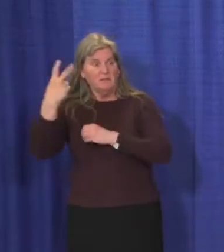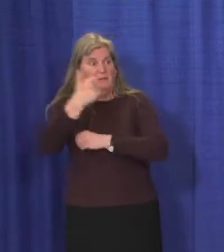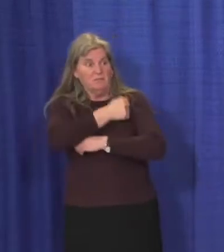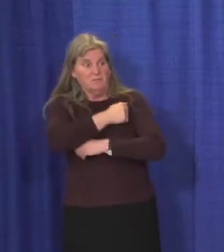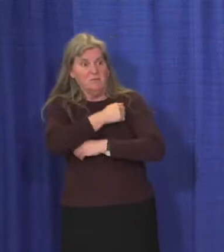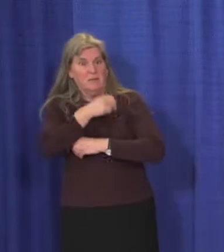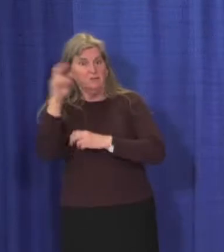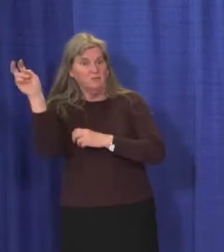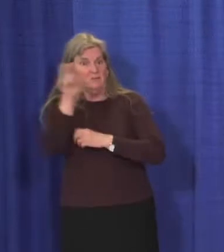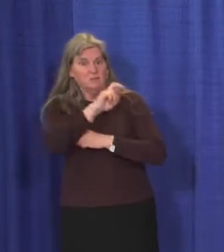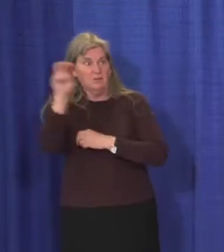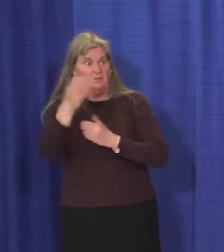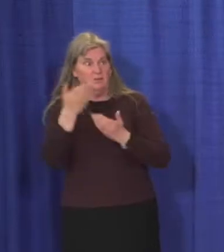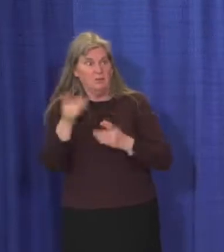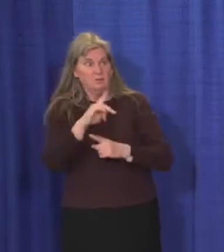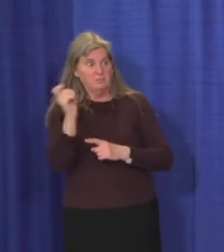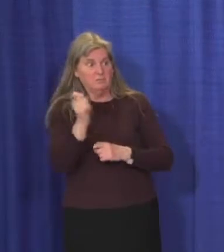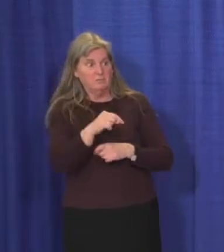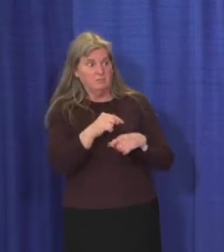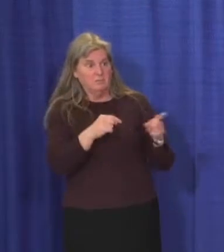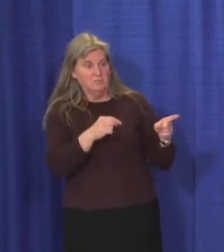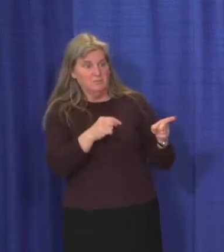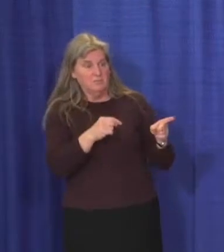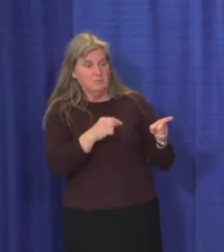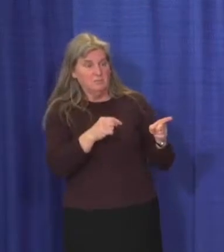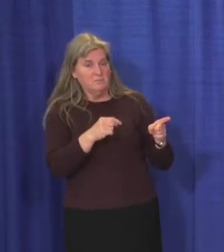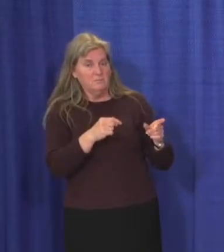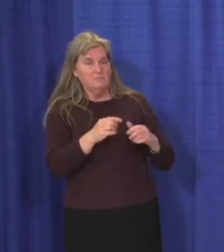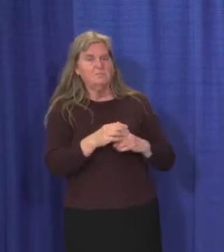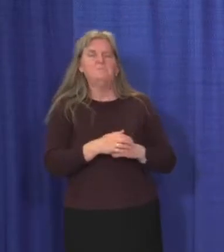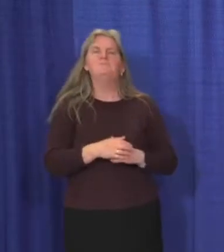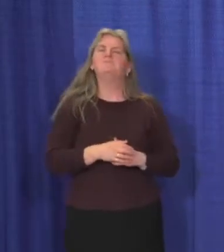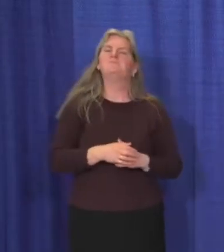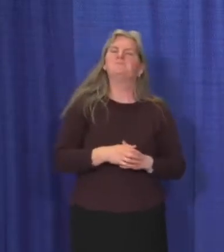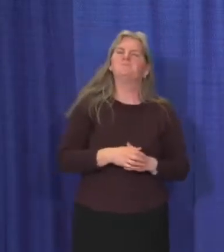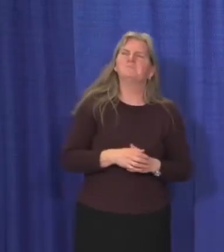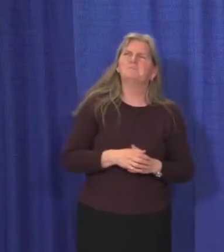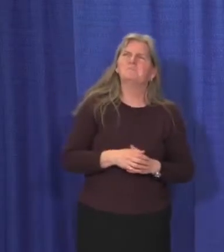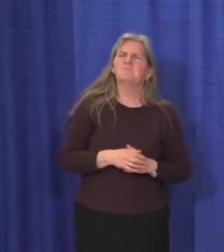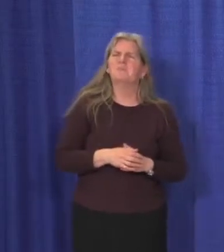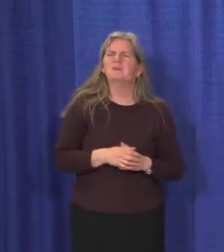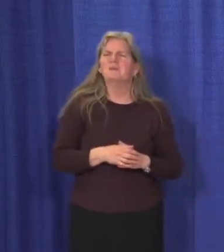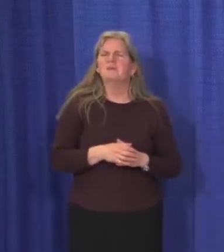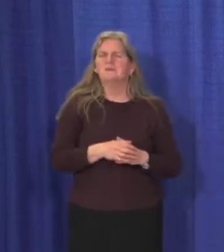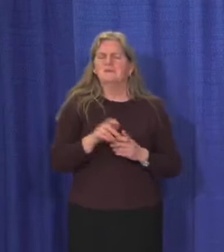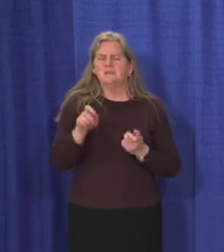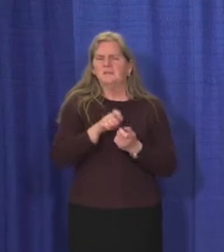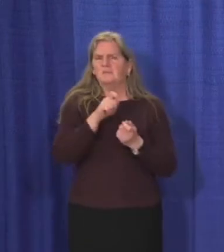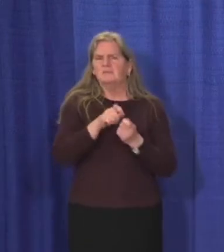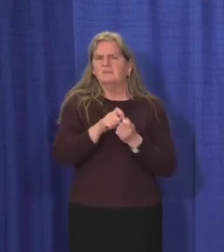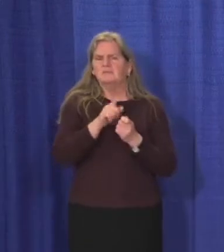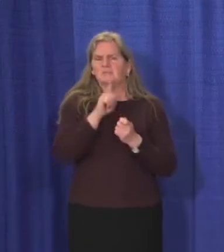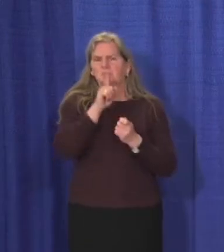Nunavut, the West -- Northwest Territories and the Yukon?